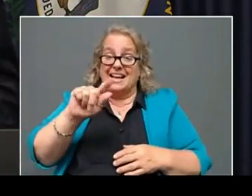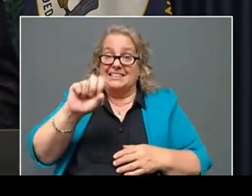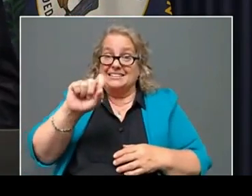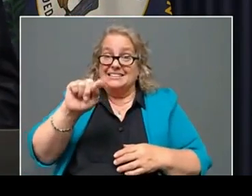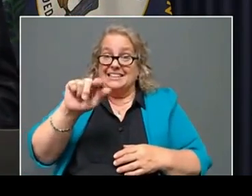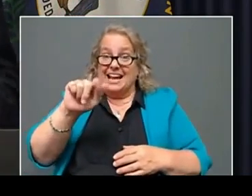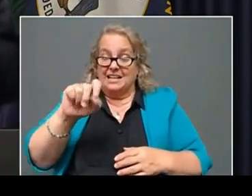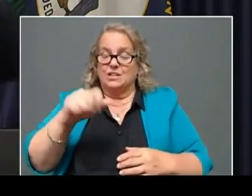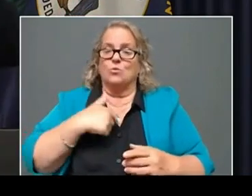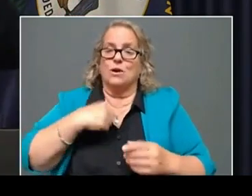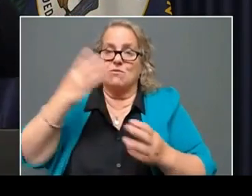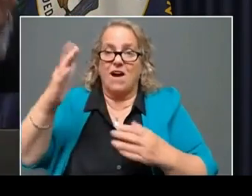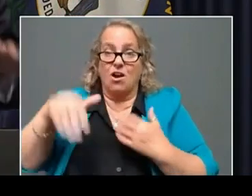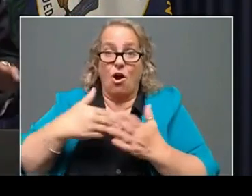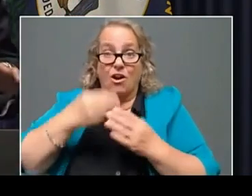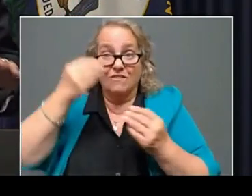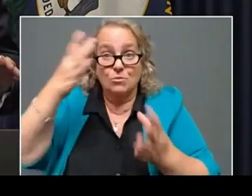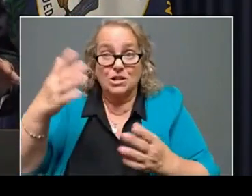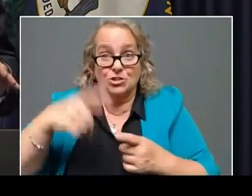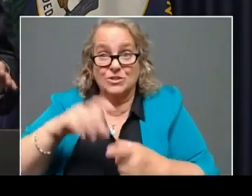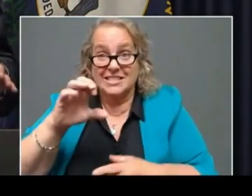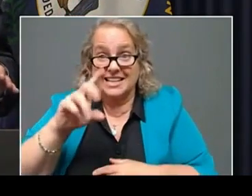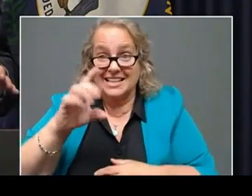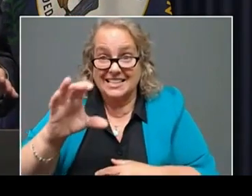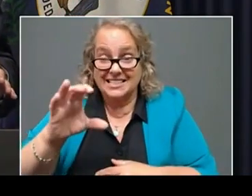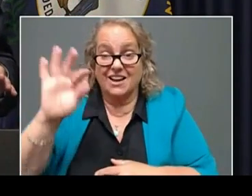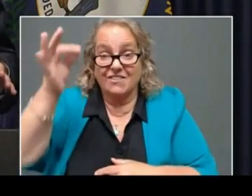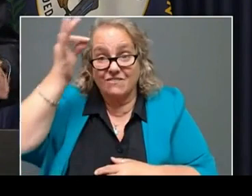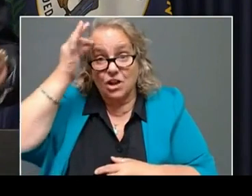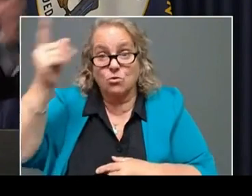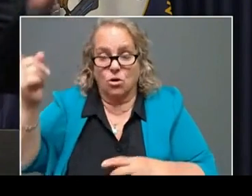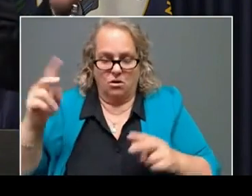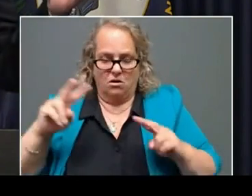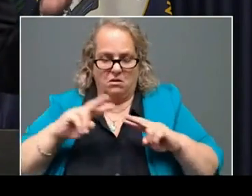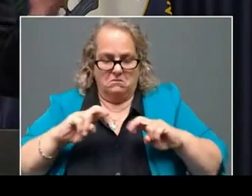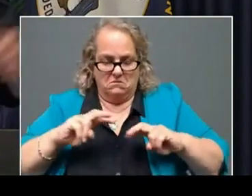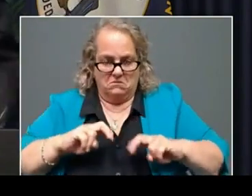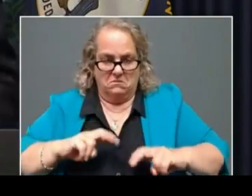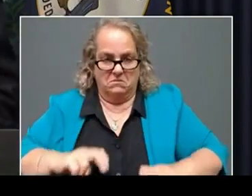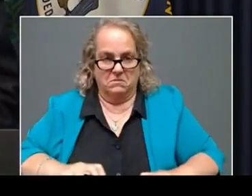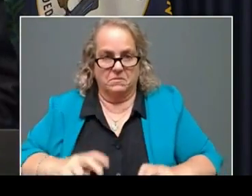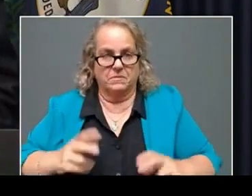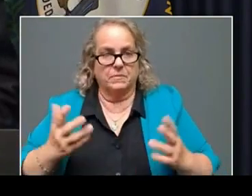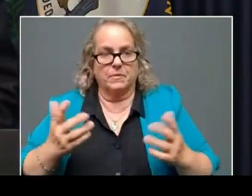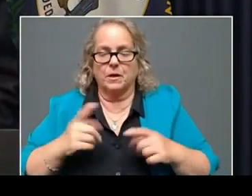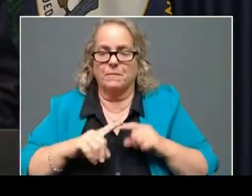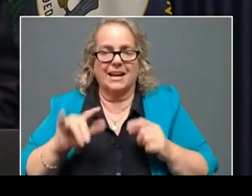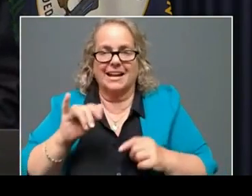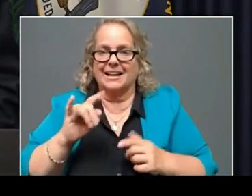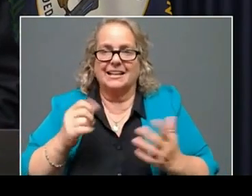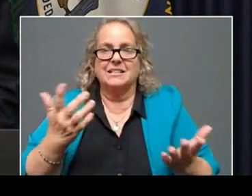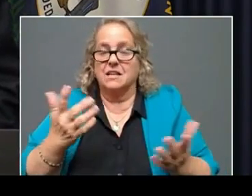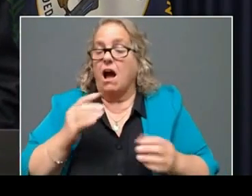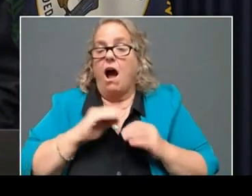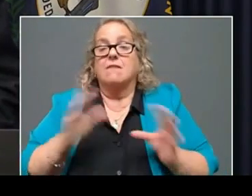the federal experts. And then they're able to extrapolate that and push it back down. But it's the dominant merit in Kentucky. And you ought to assume